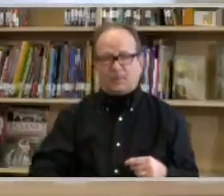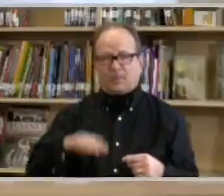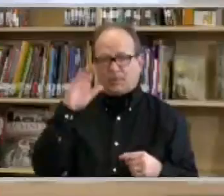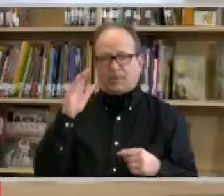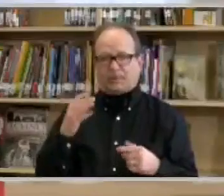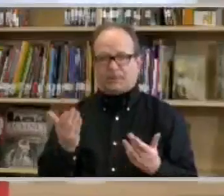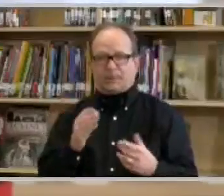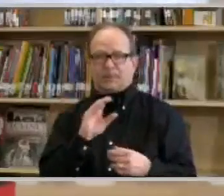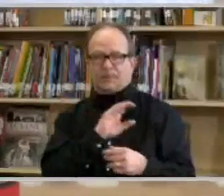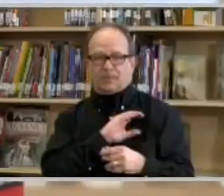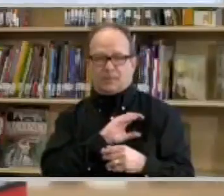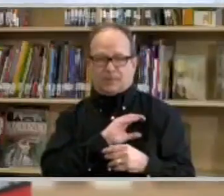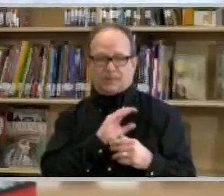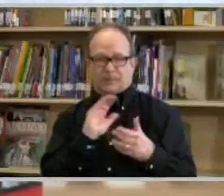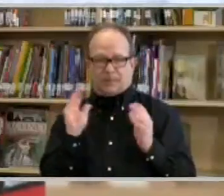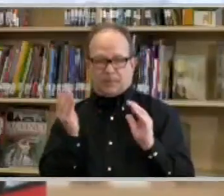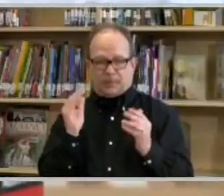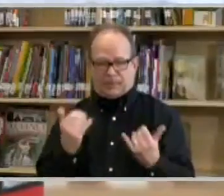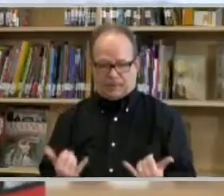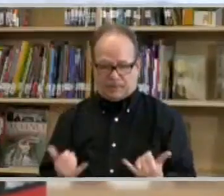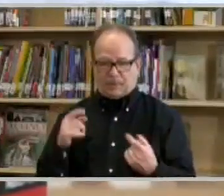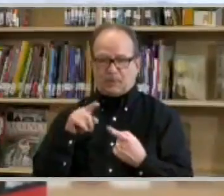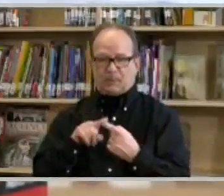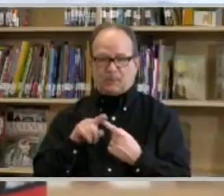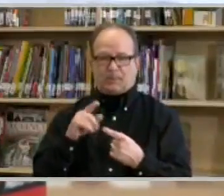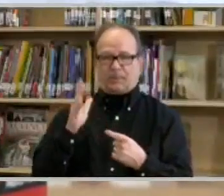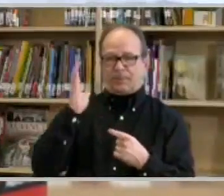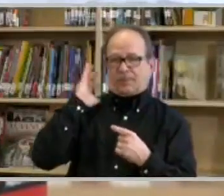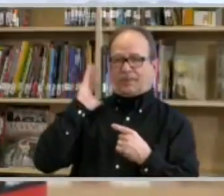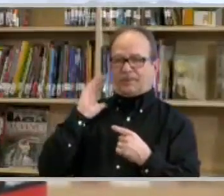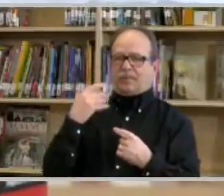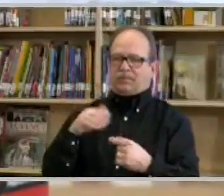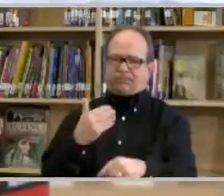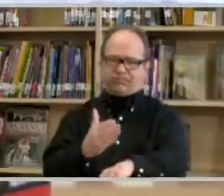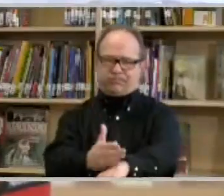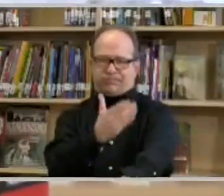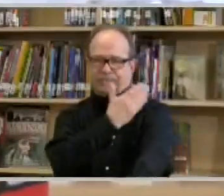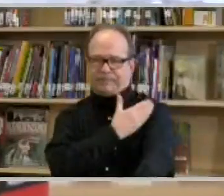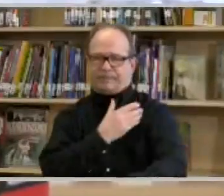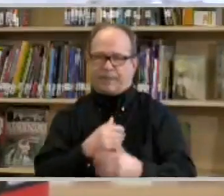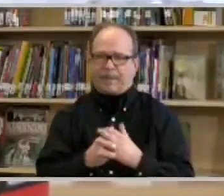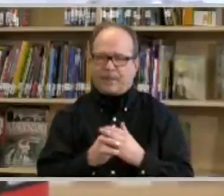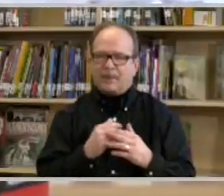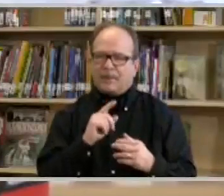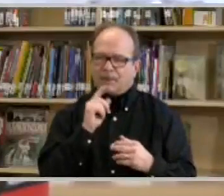GROWING UP AND HOW FAR OUR POLICE DEPARTMENT HAS COME